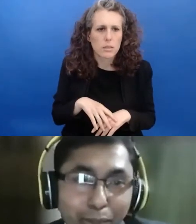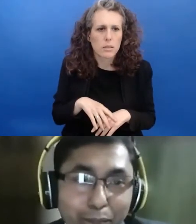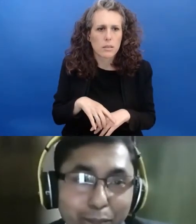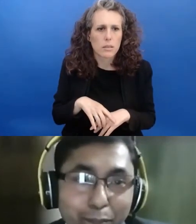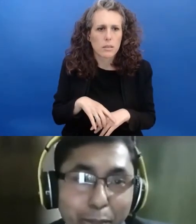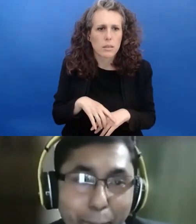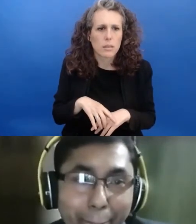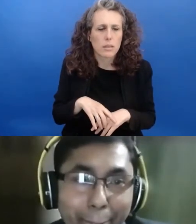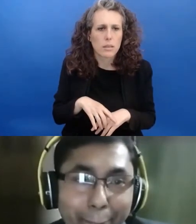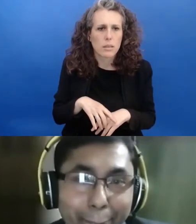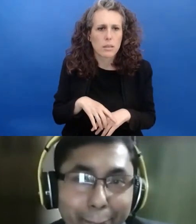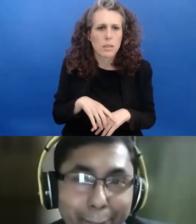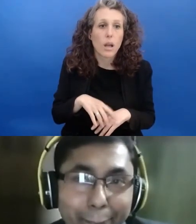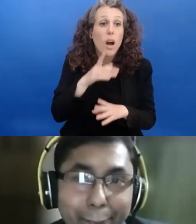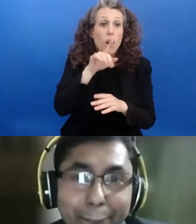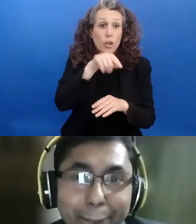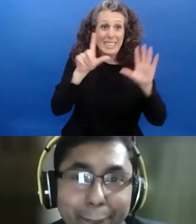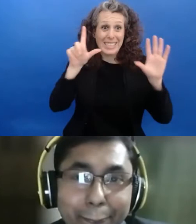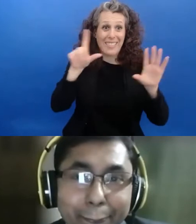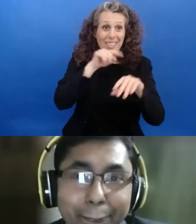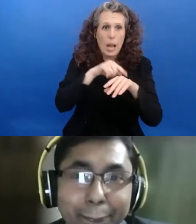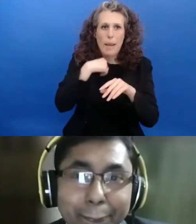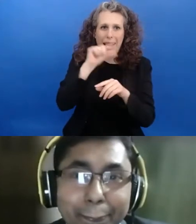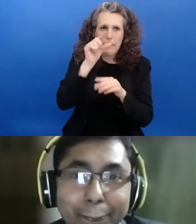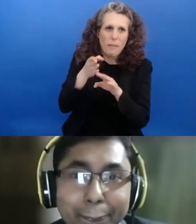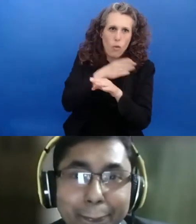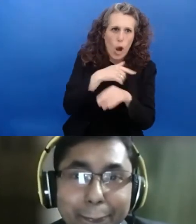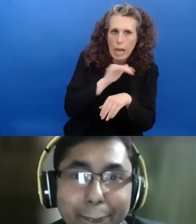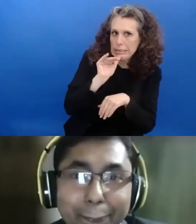one minute or two minutes before you're up your time is up please go ahead thank you